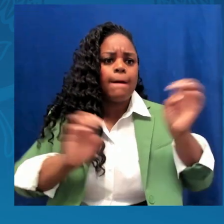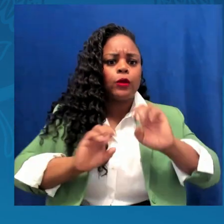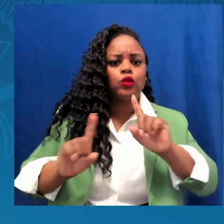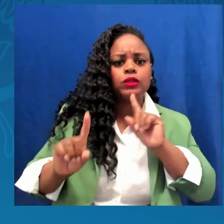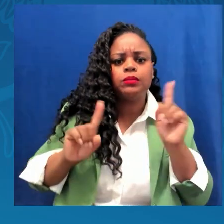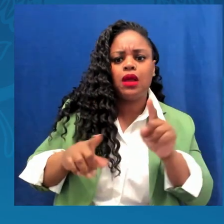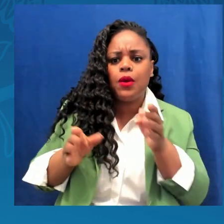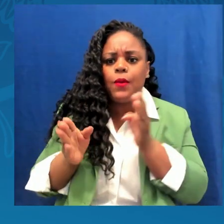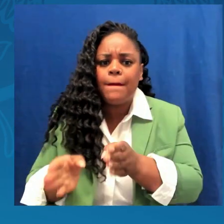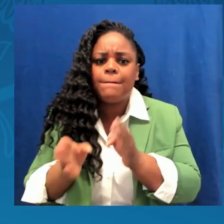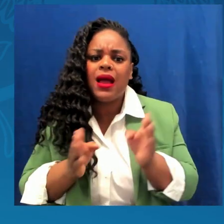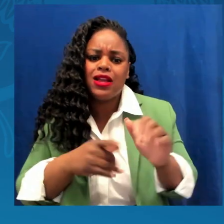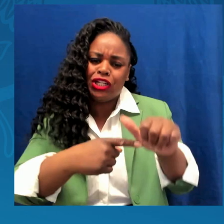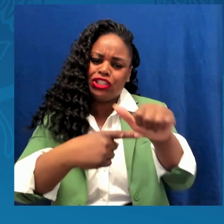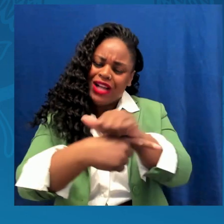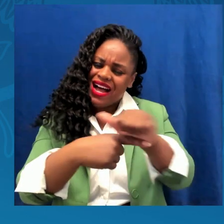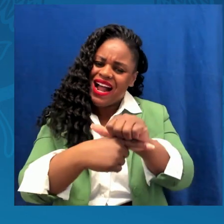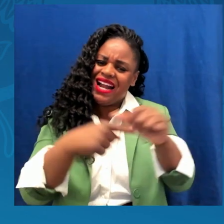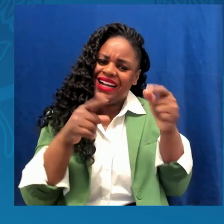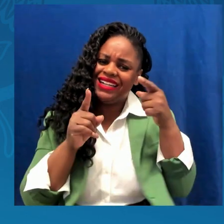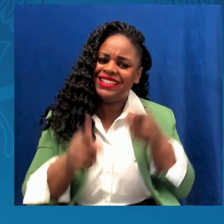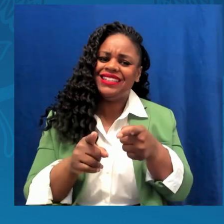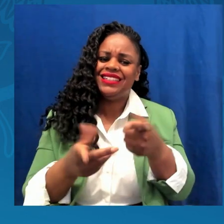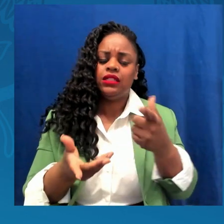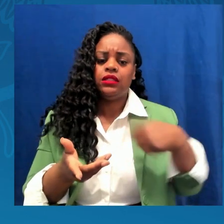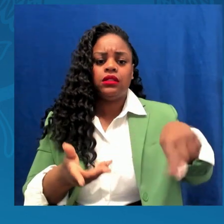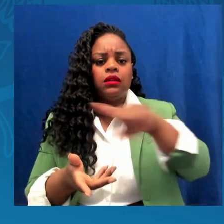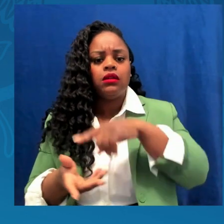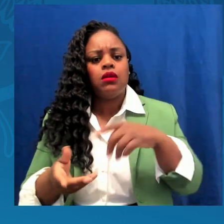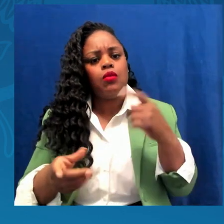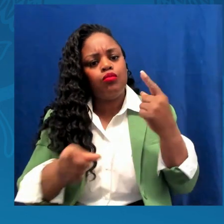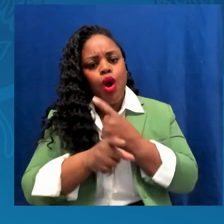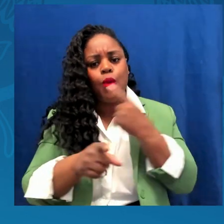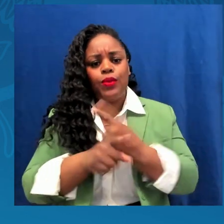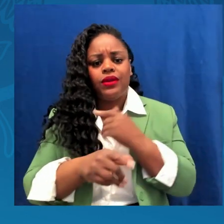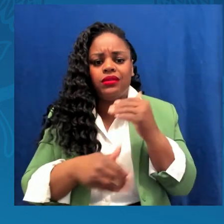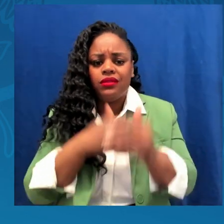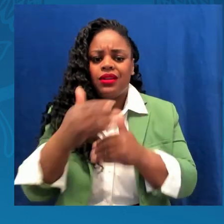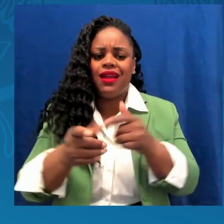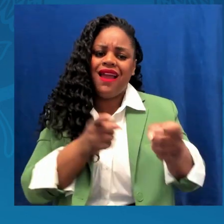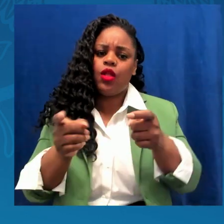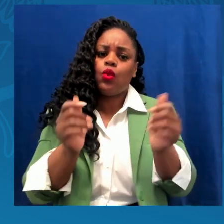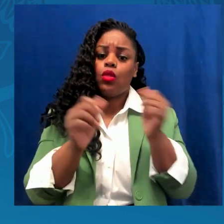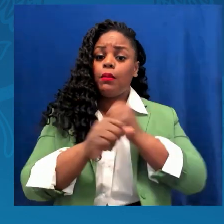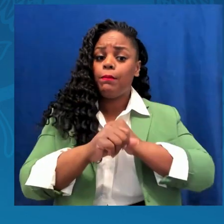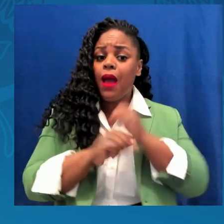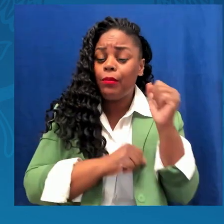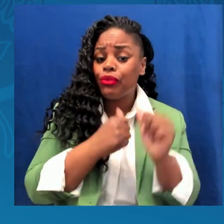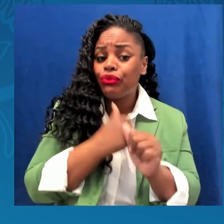and proper procedures for handling bomb threats. And to provide students with mental health serVvces.